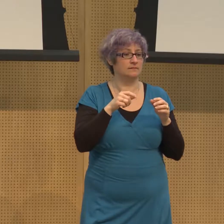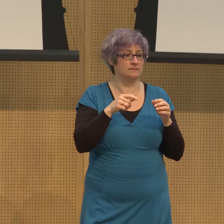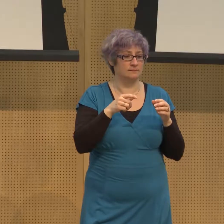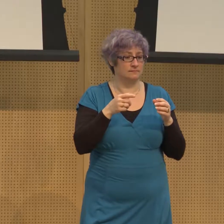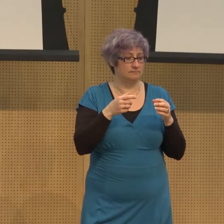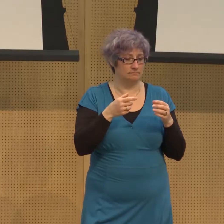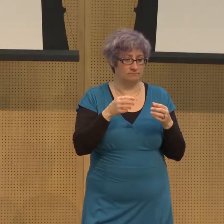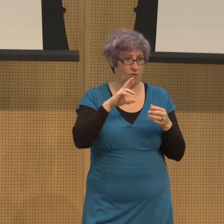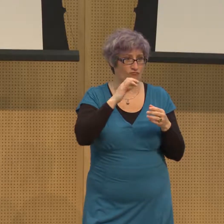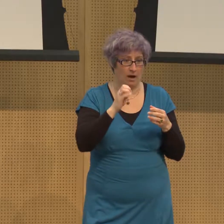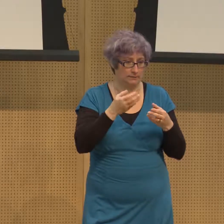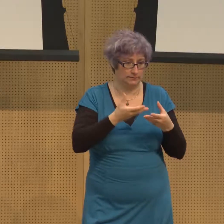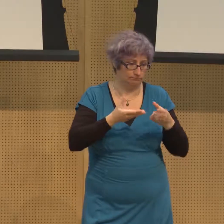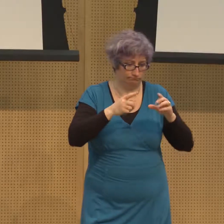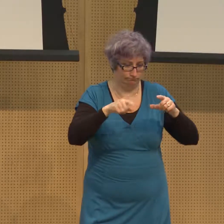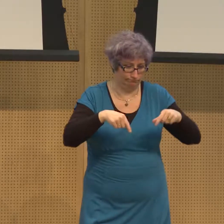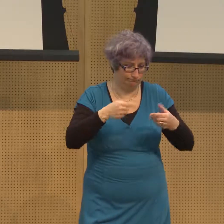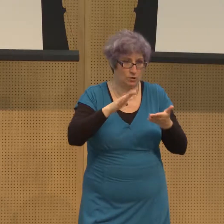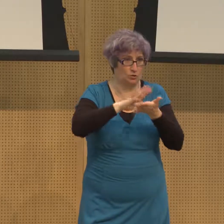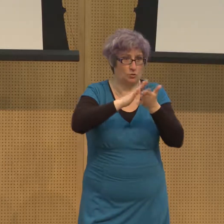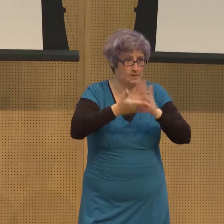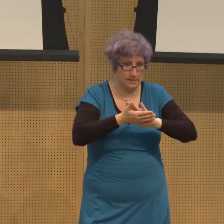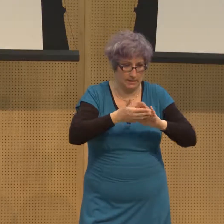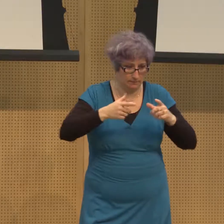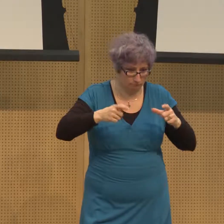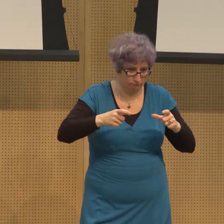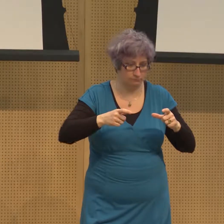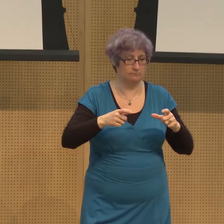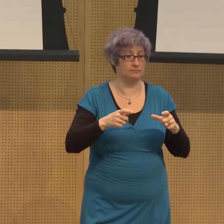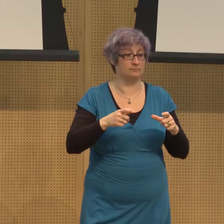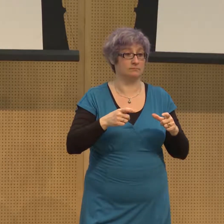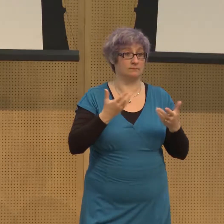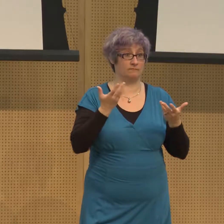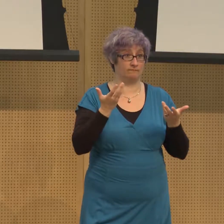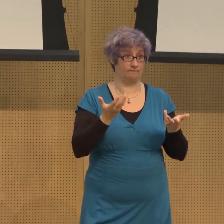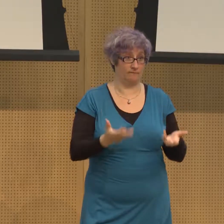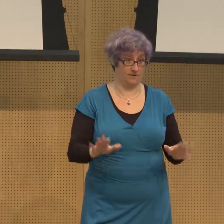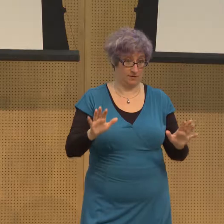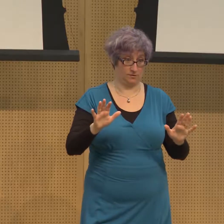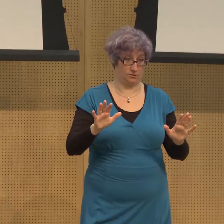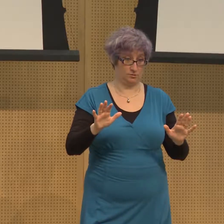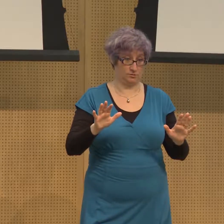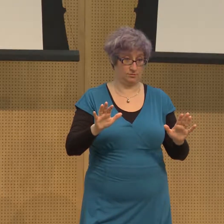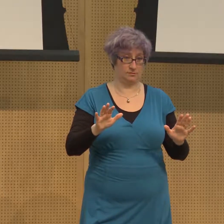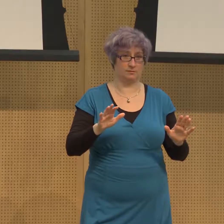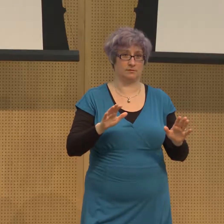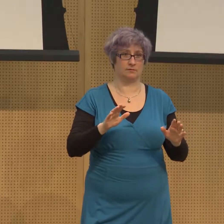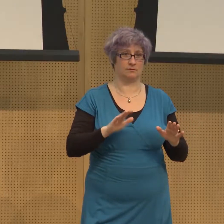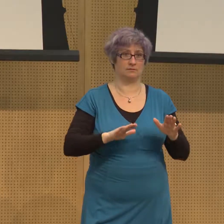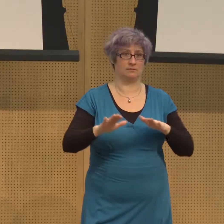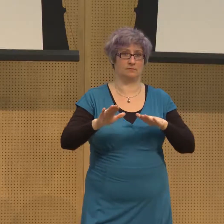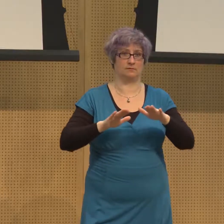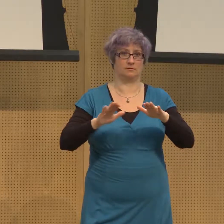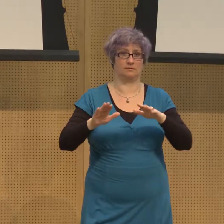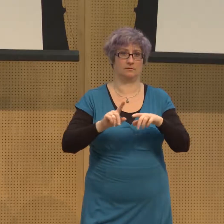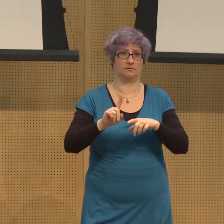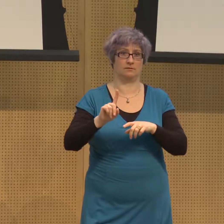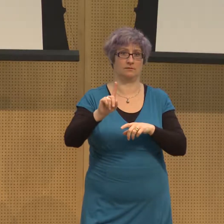um...they would sign, they would have, you know, a tortilla and a rice, and they would have a snack,